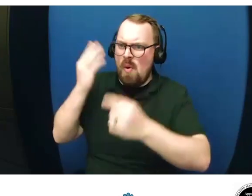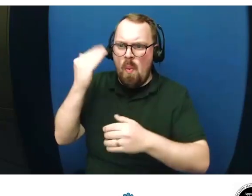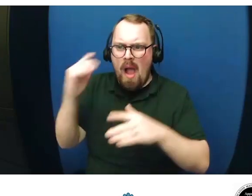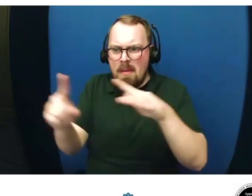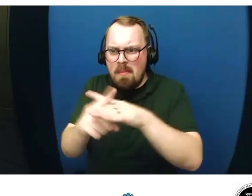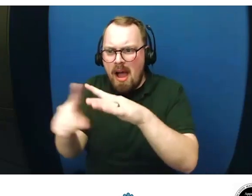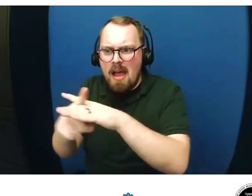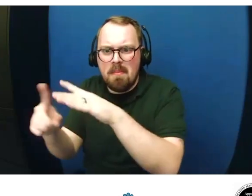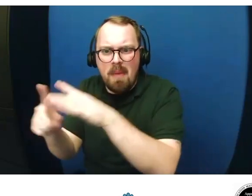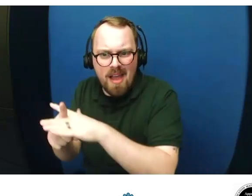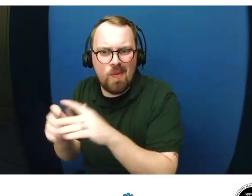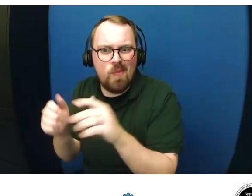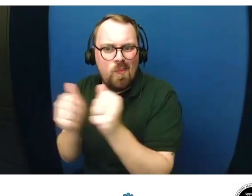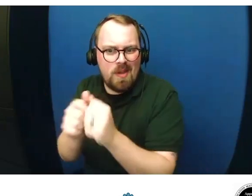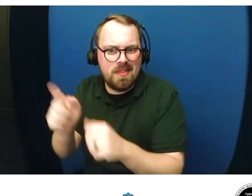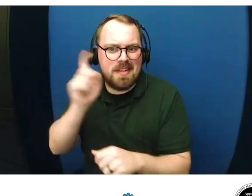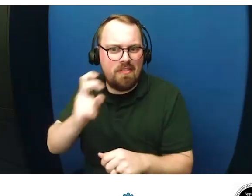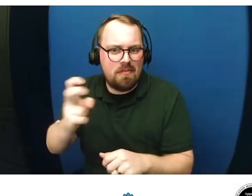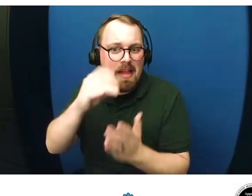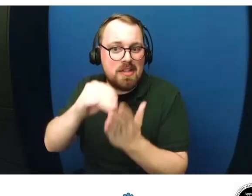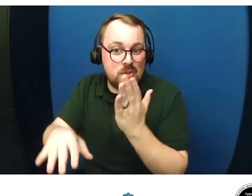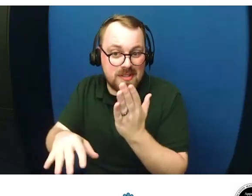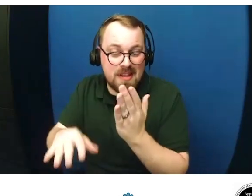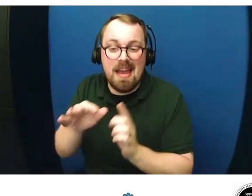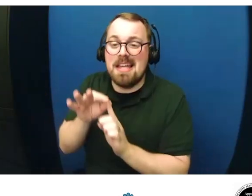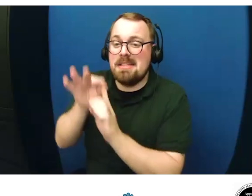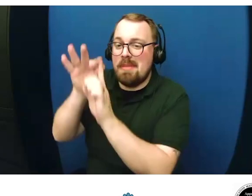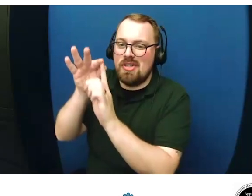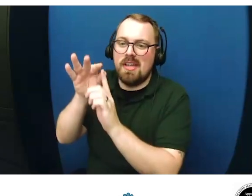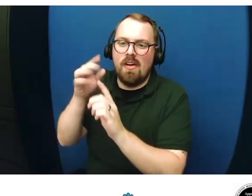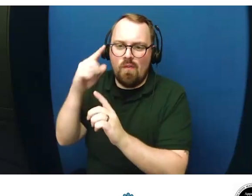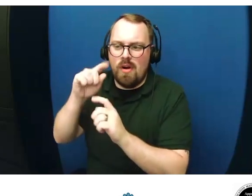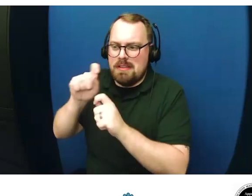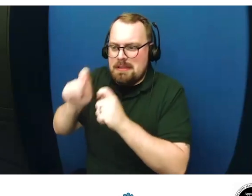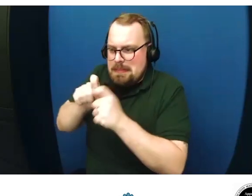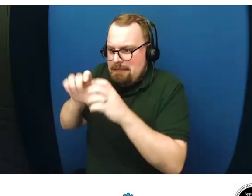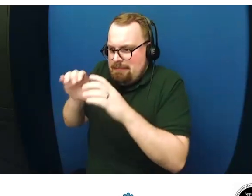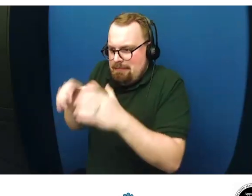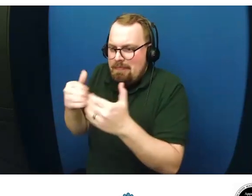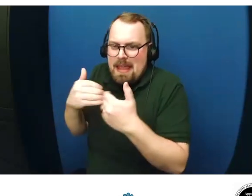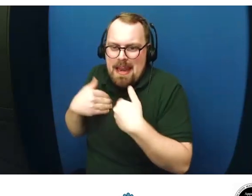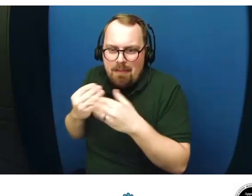working with our students who are deafblind, especially those who have emerging language.